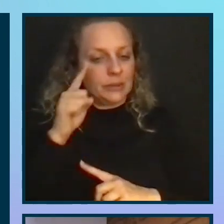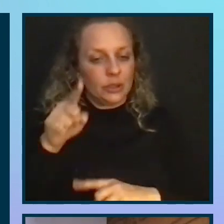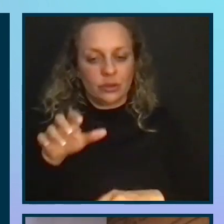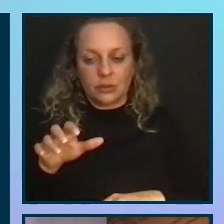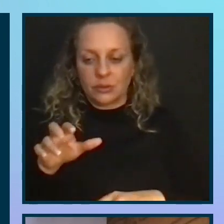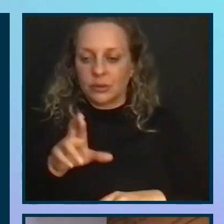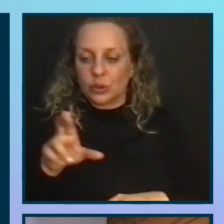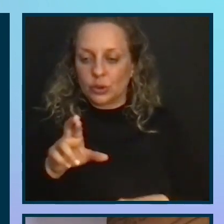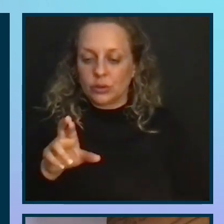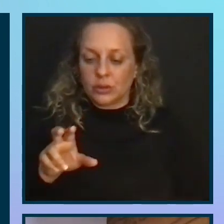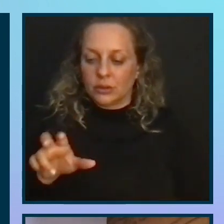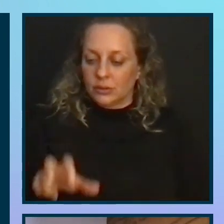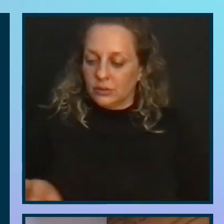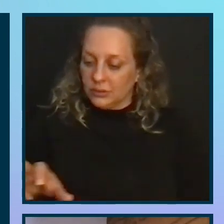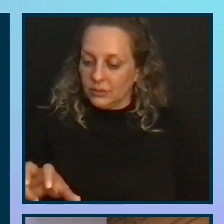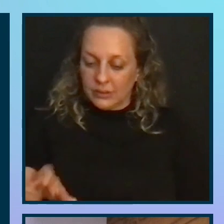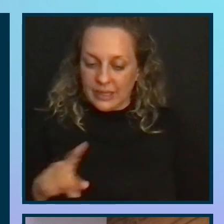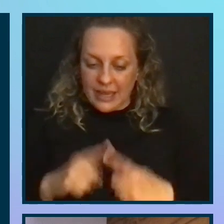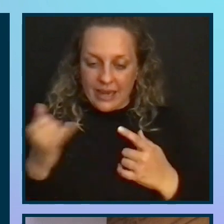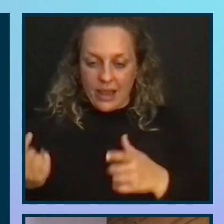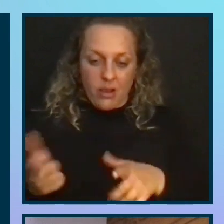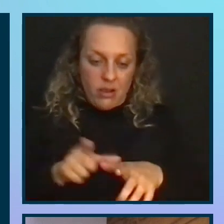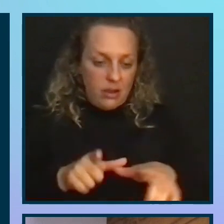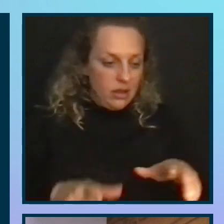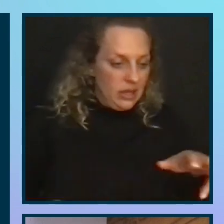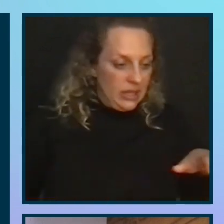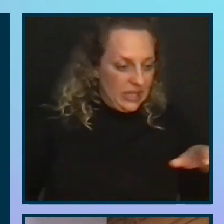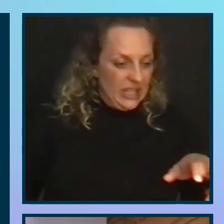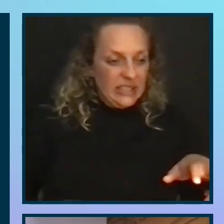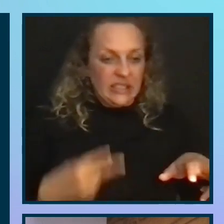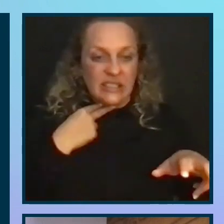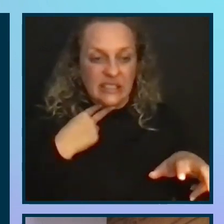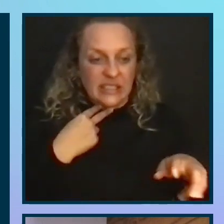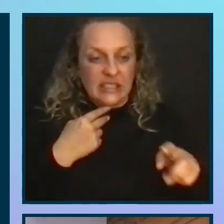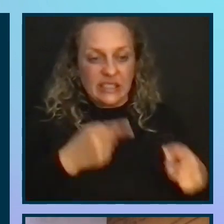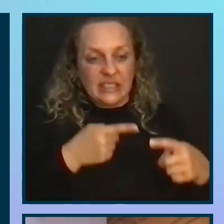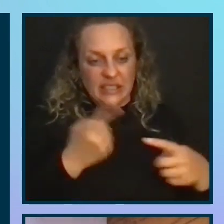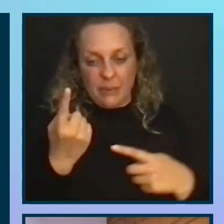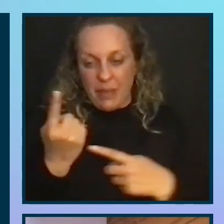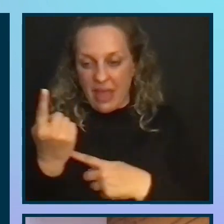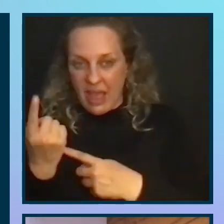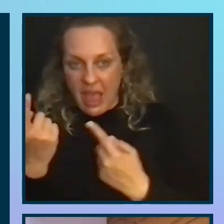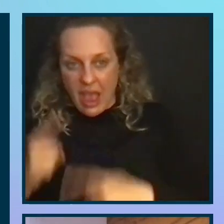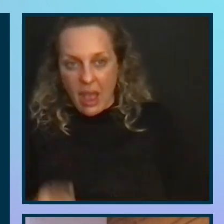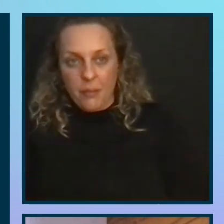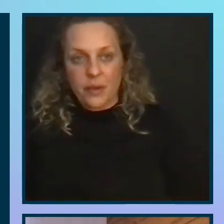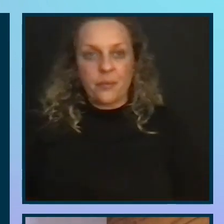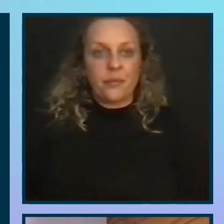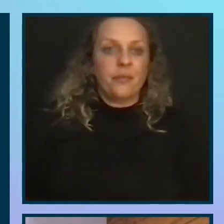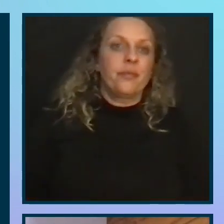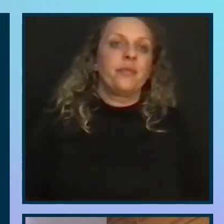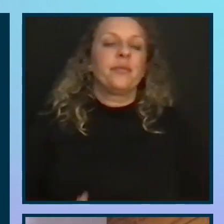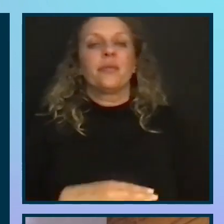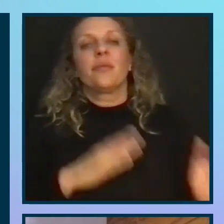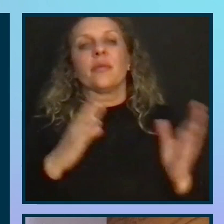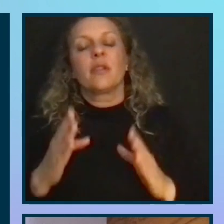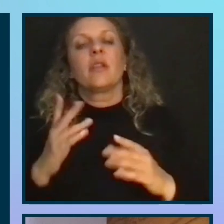whereas normally you might prefer your right, maybe an ear infection prevents you from hearing video content quite so clearly,